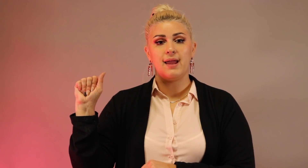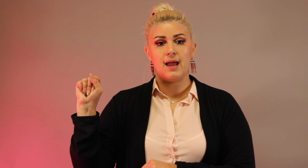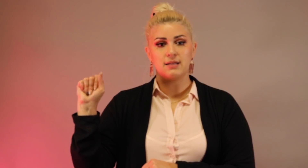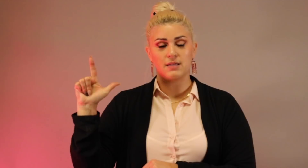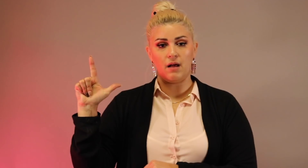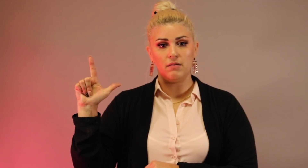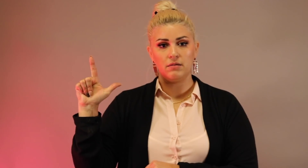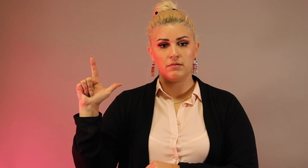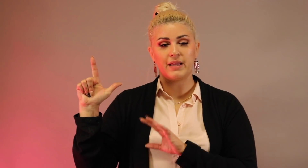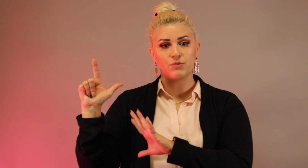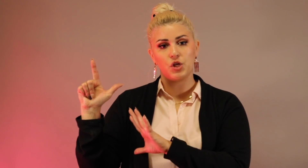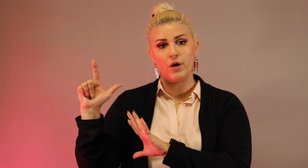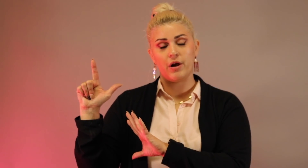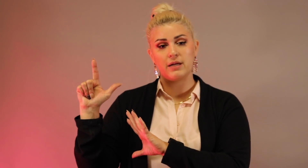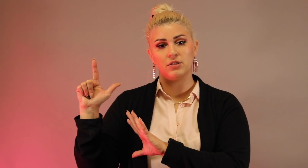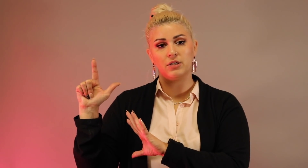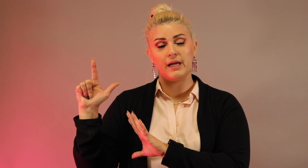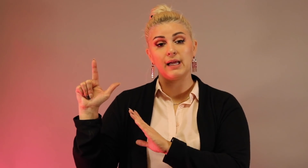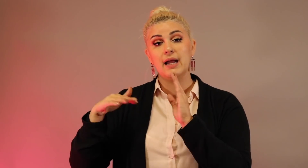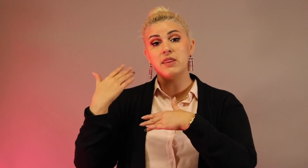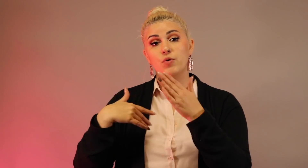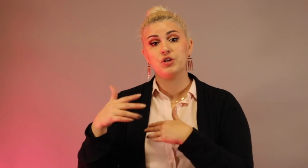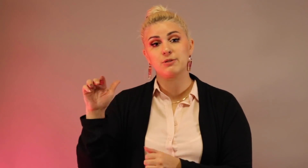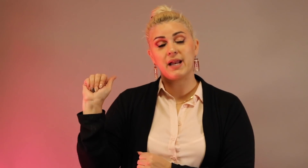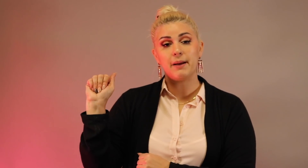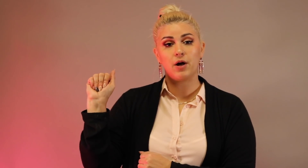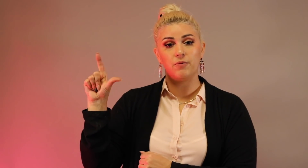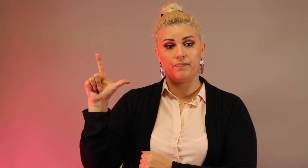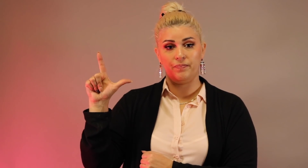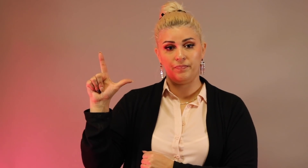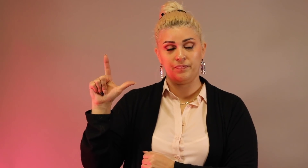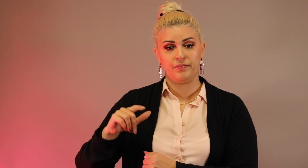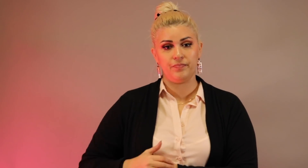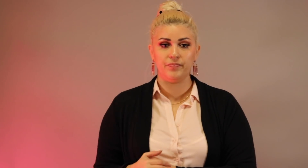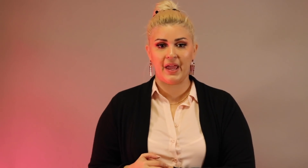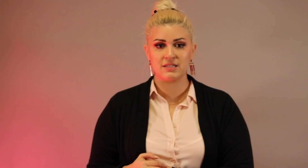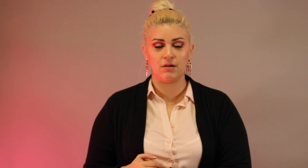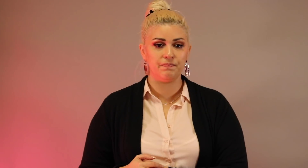A-S-L. That's what you want your hands to look like. And then when you can speed it up, go ASL.